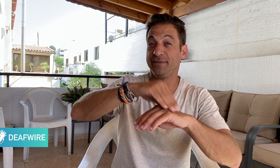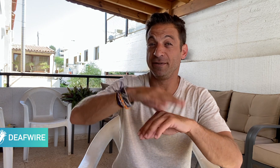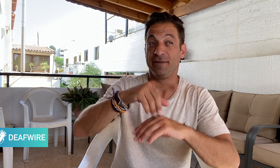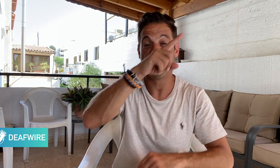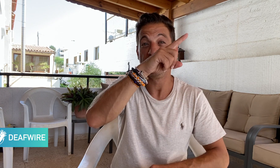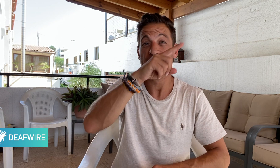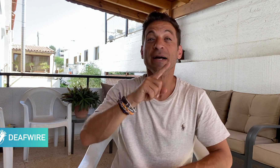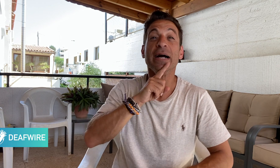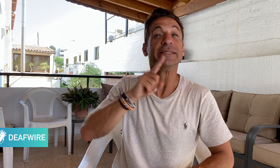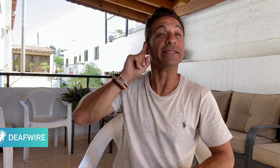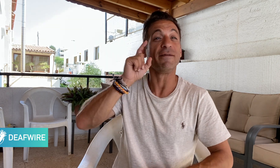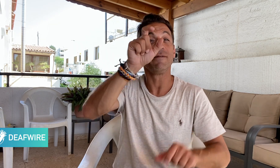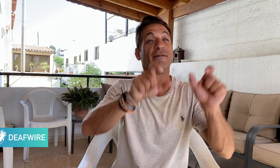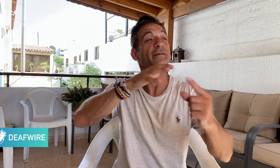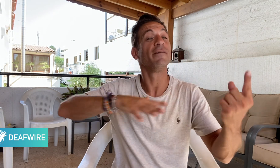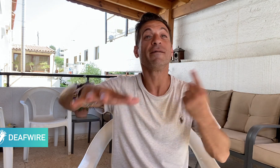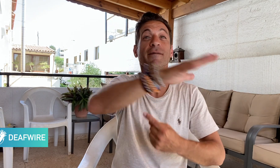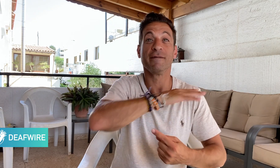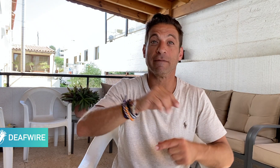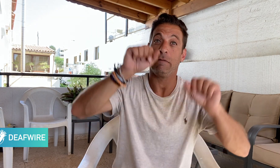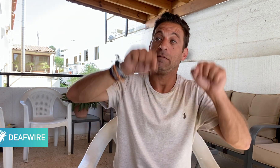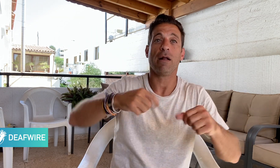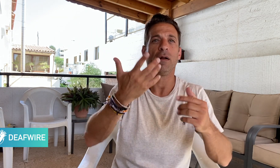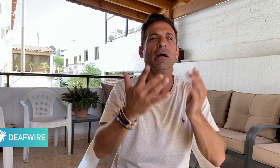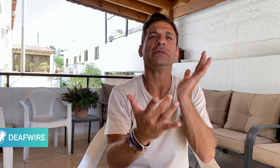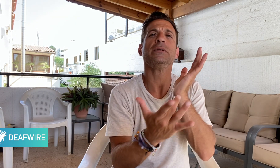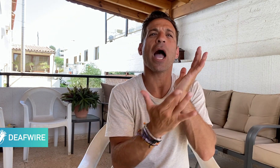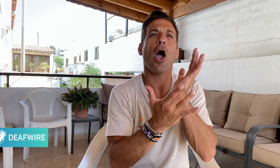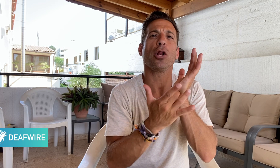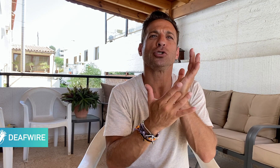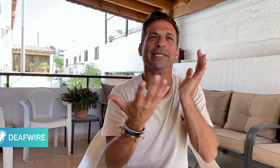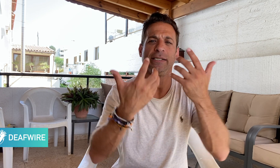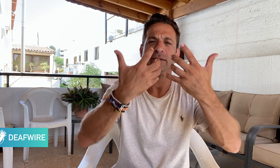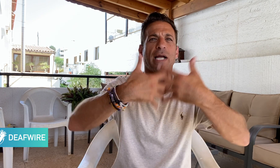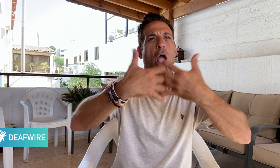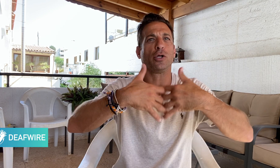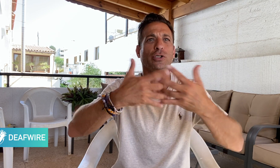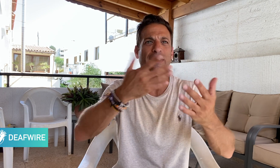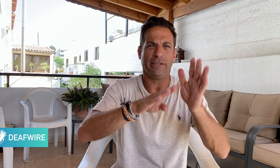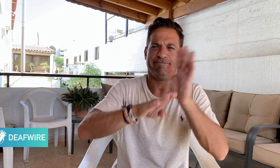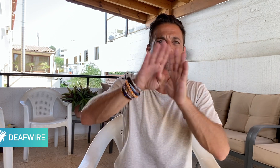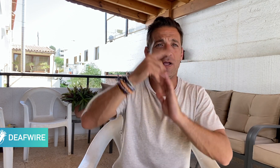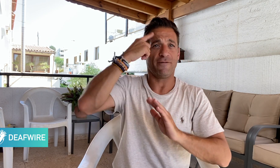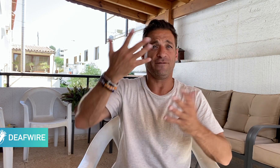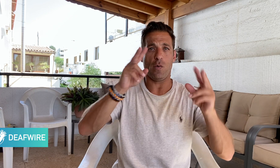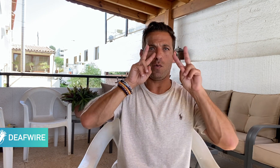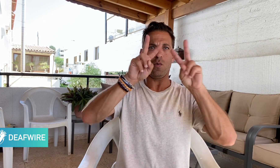to improve the visibility of sign language interpreters